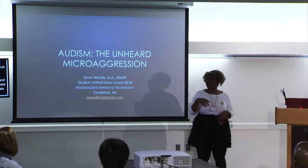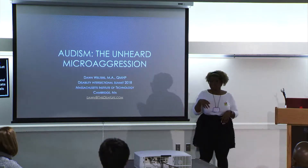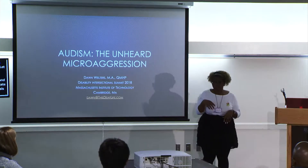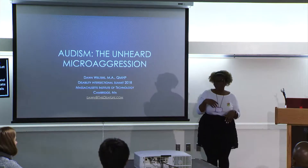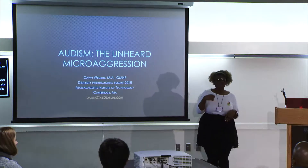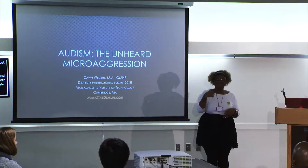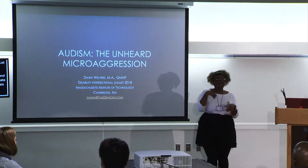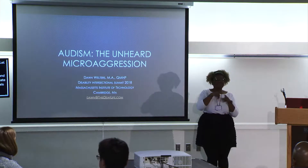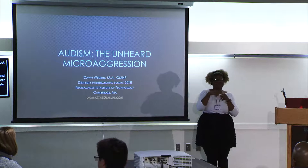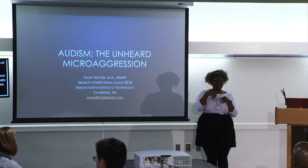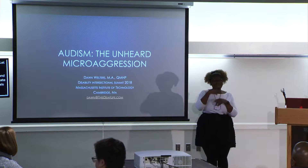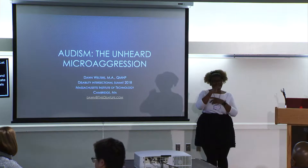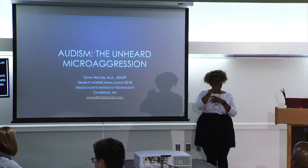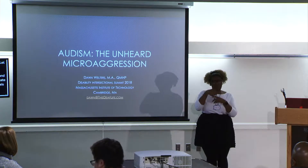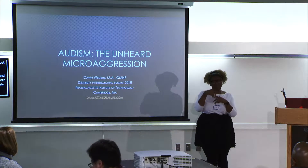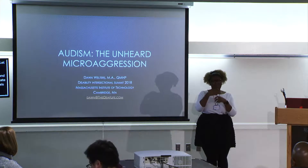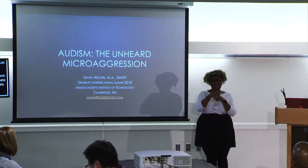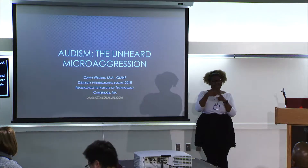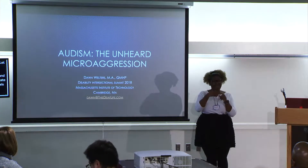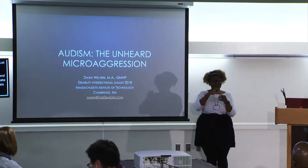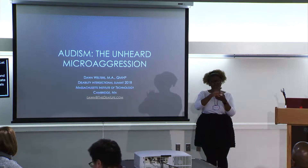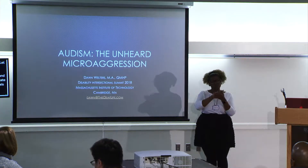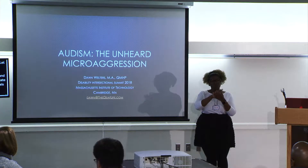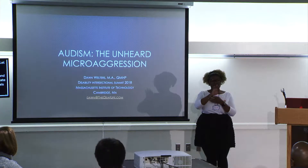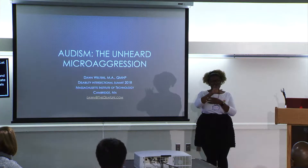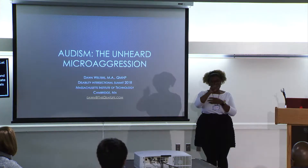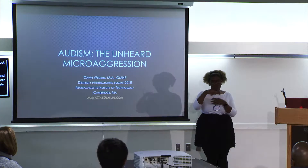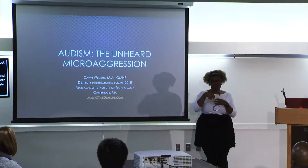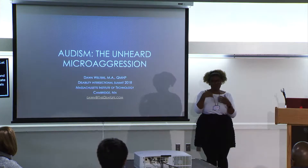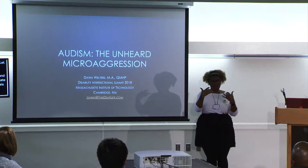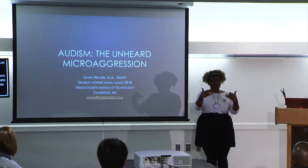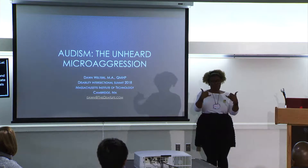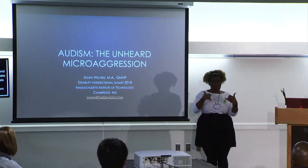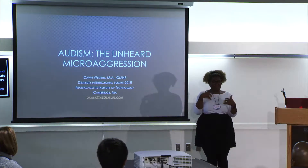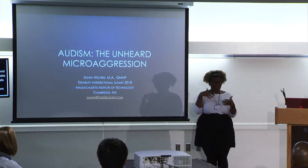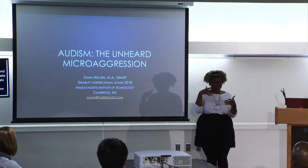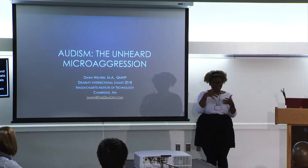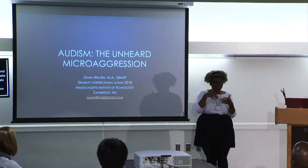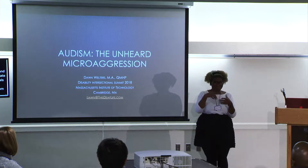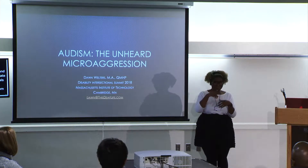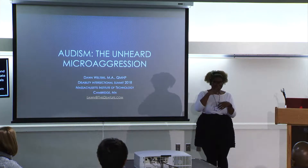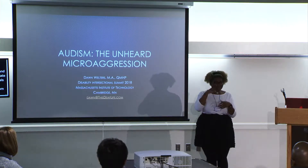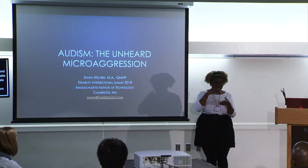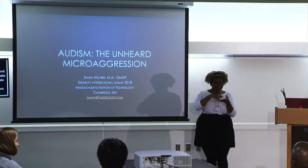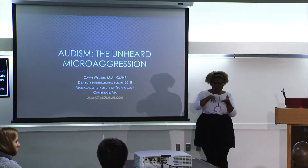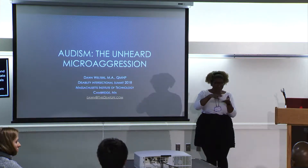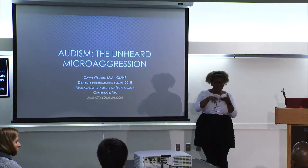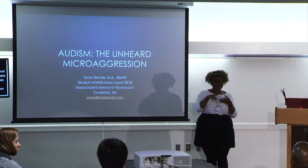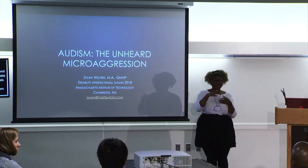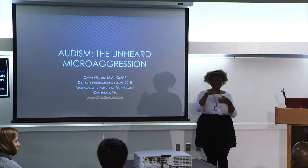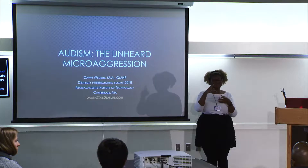It's the world's only university for deaf students. I'm from Florida.